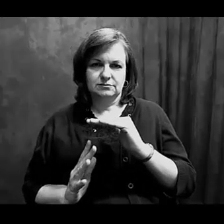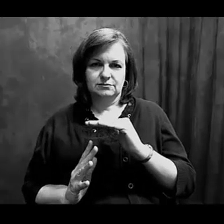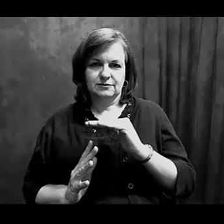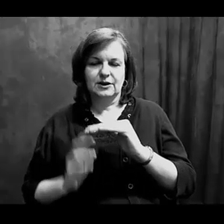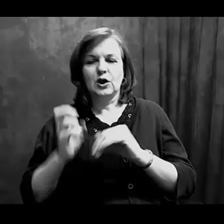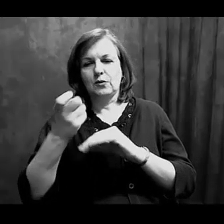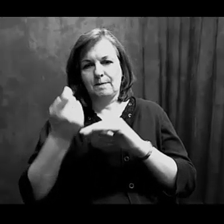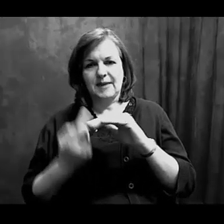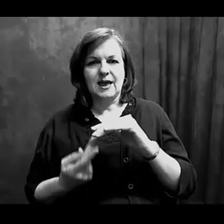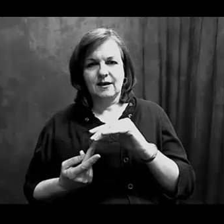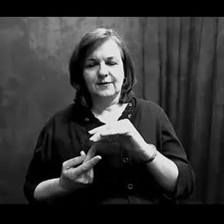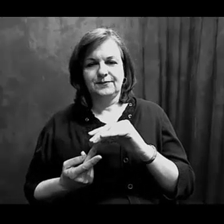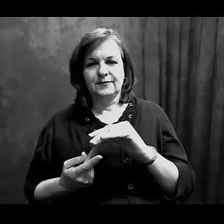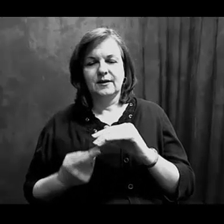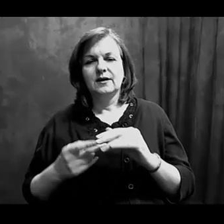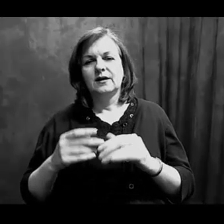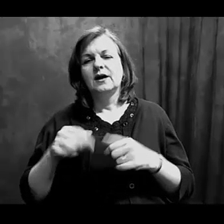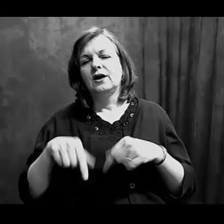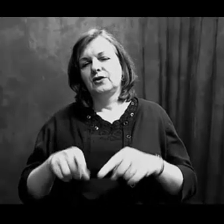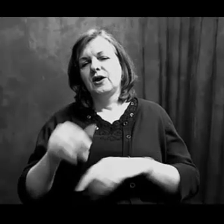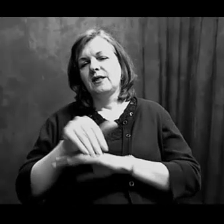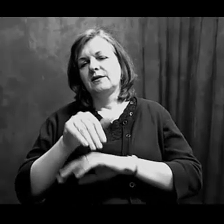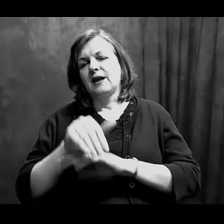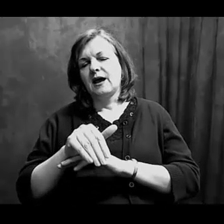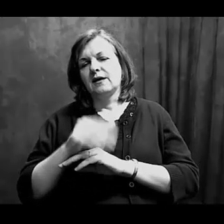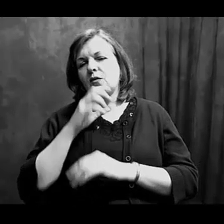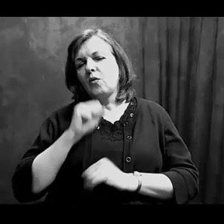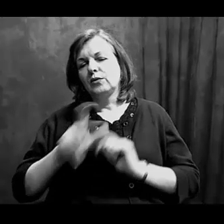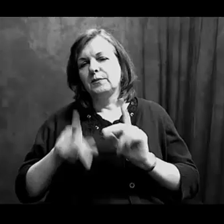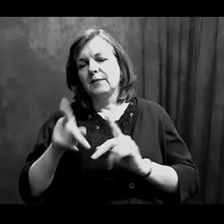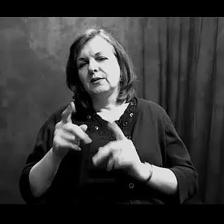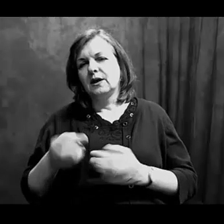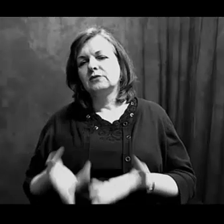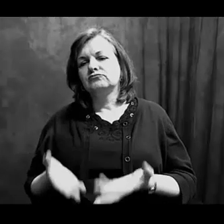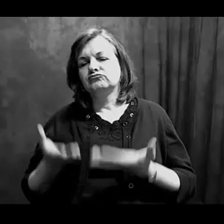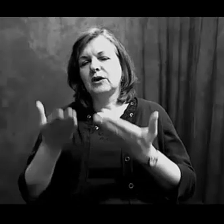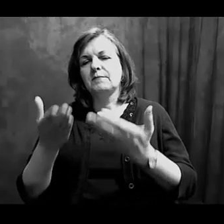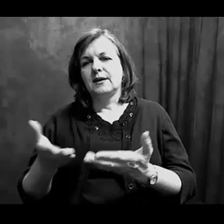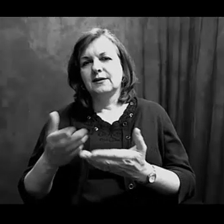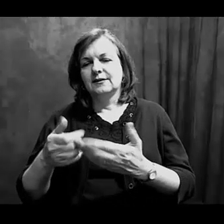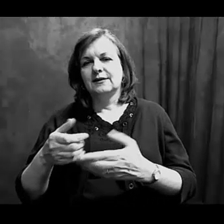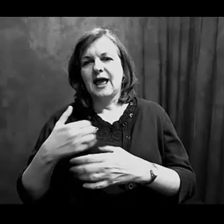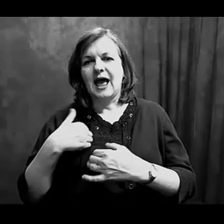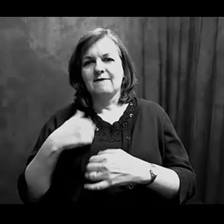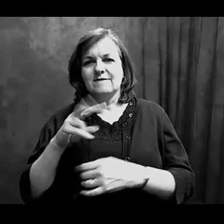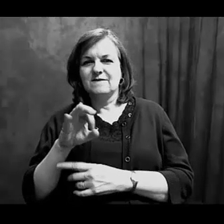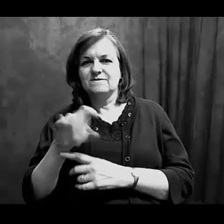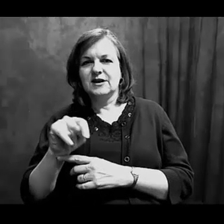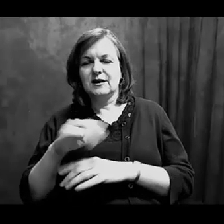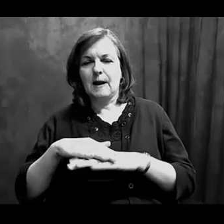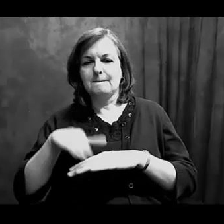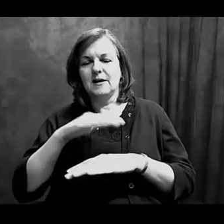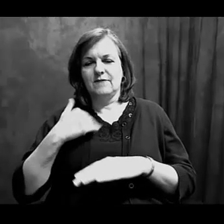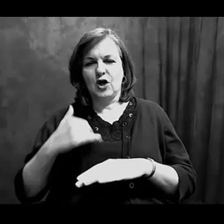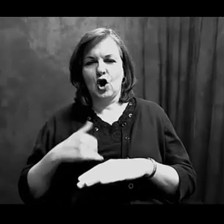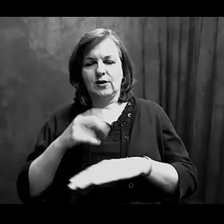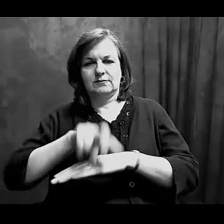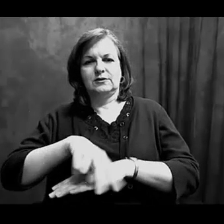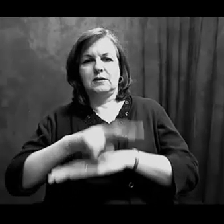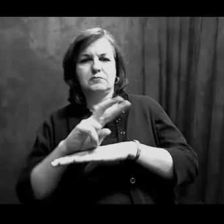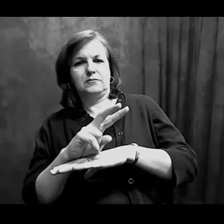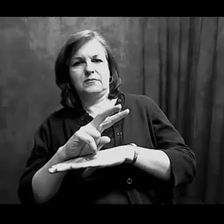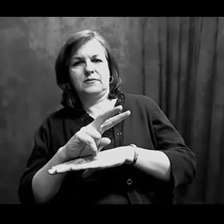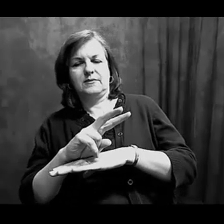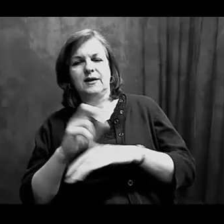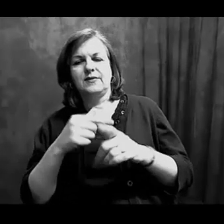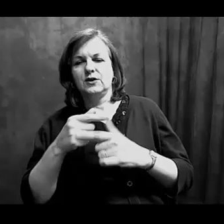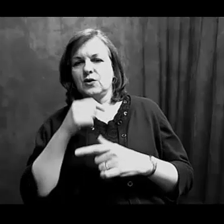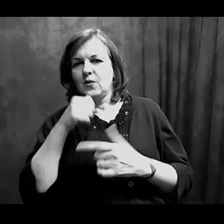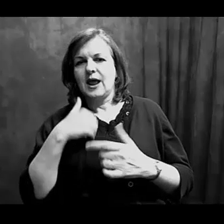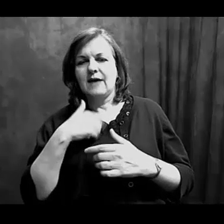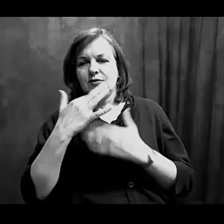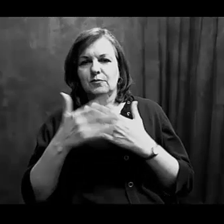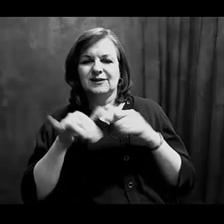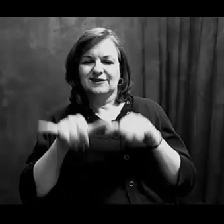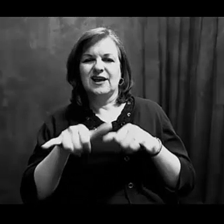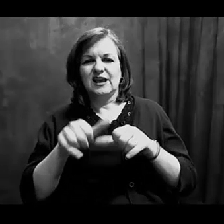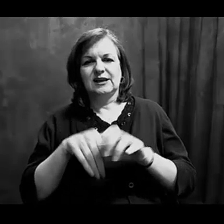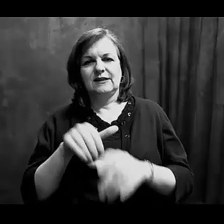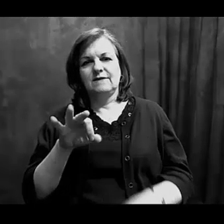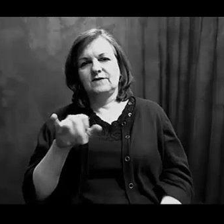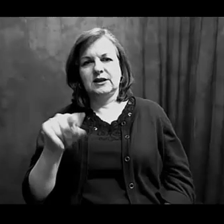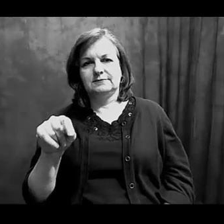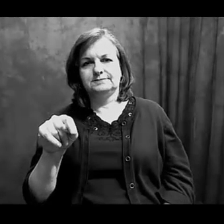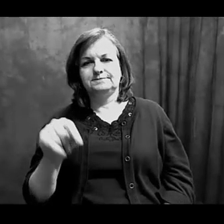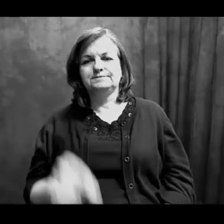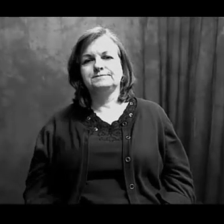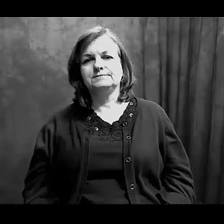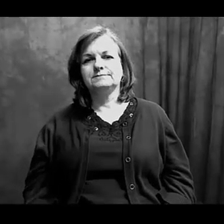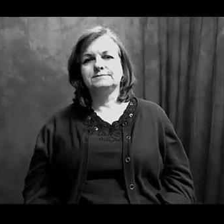typically above the level of their heart at night to help return those fluids to the heart so you don't get pooling of blood in the feet